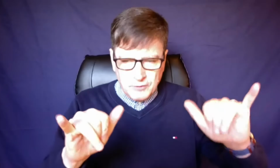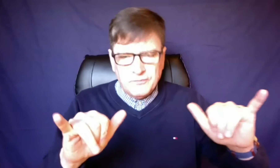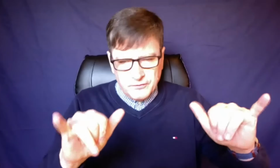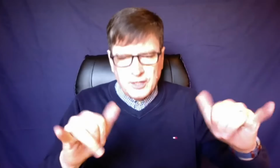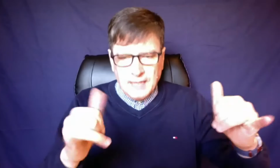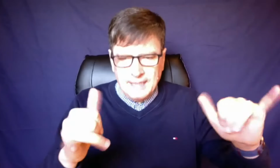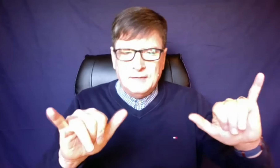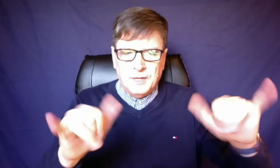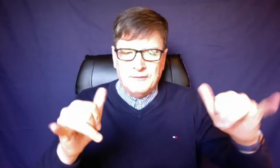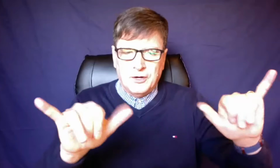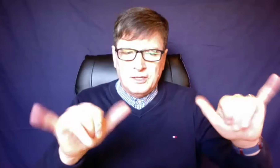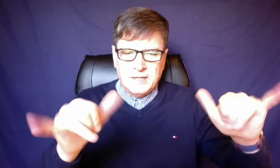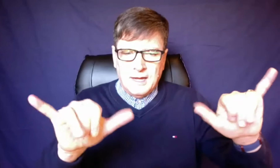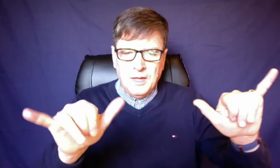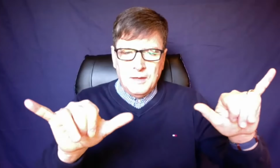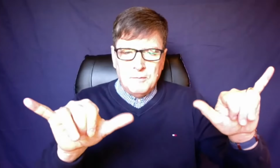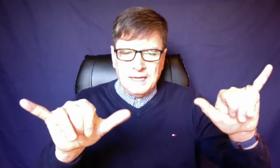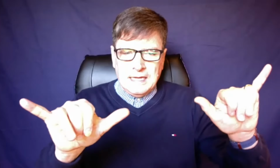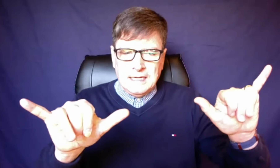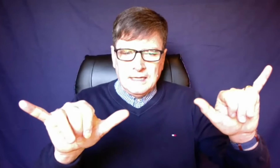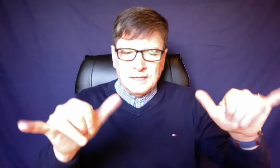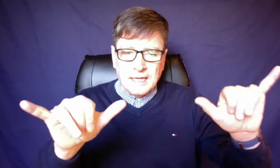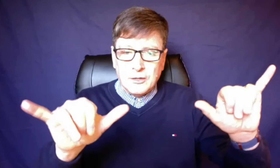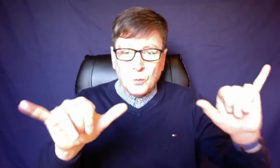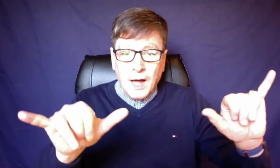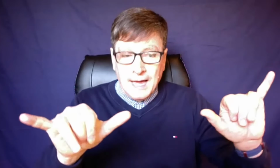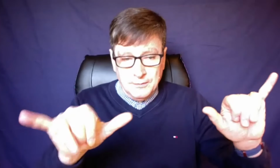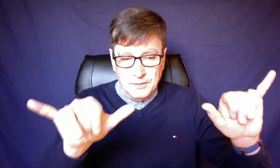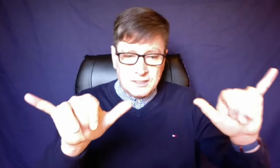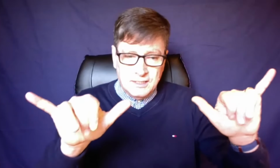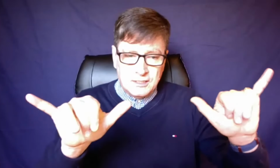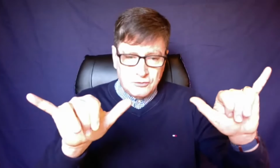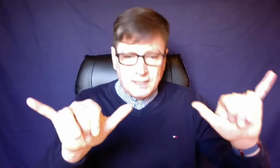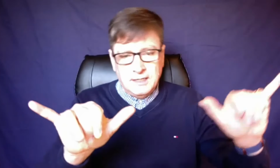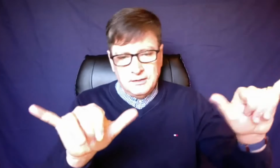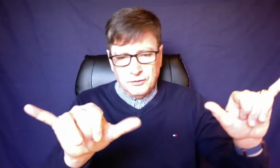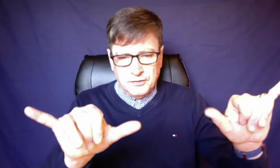location of the hands and arms but may have a hard time or very likely